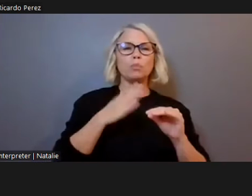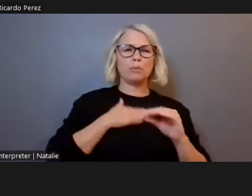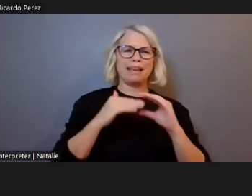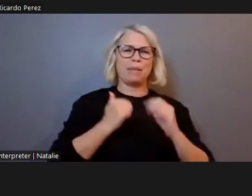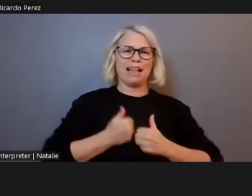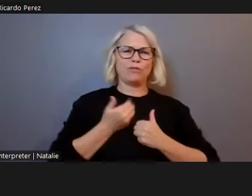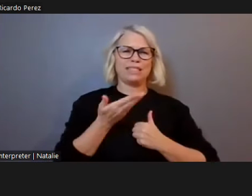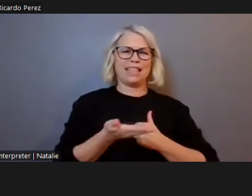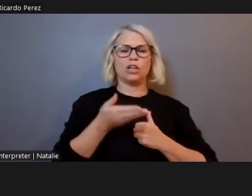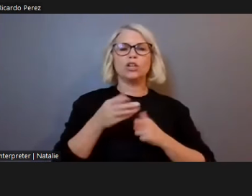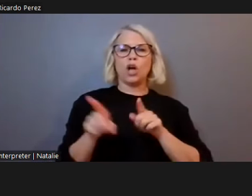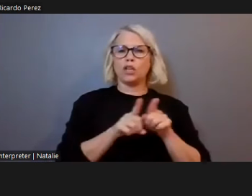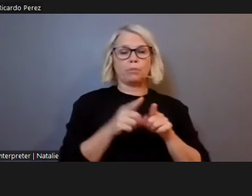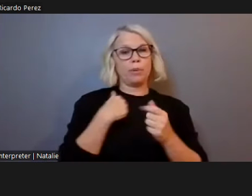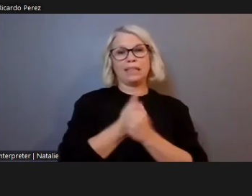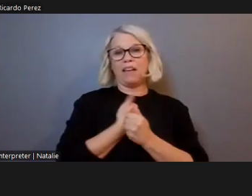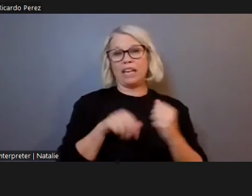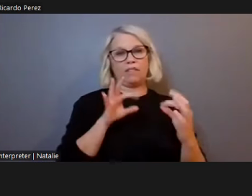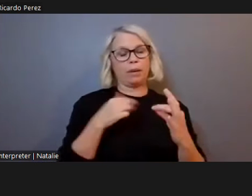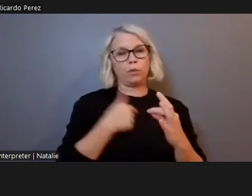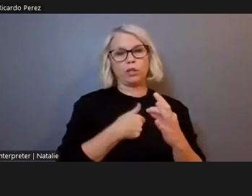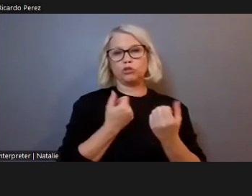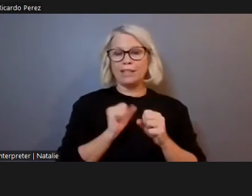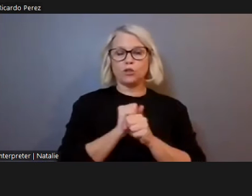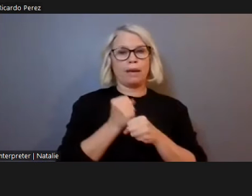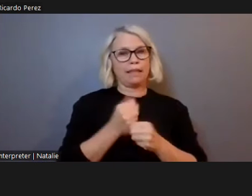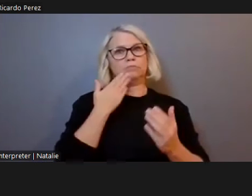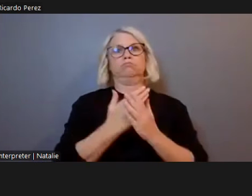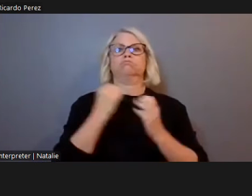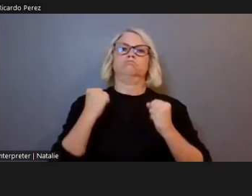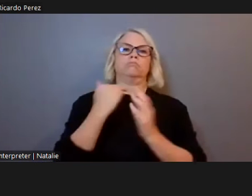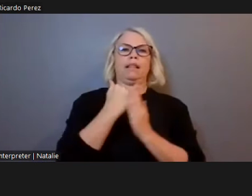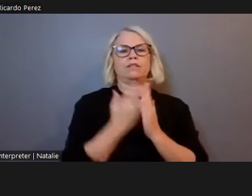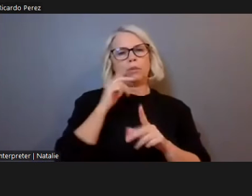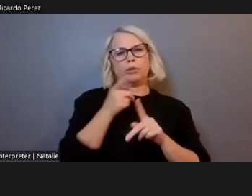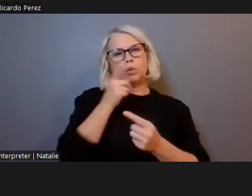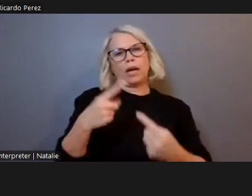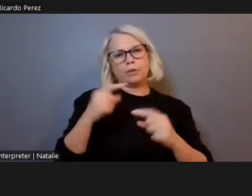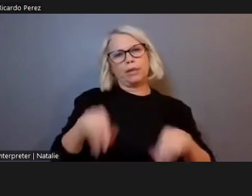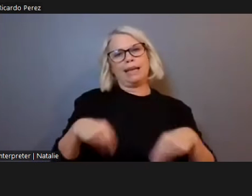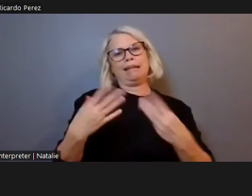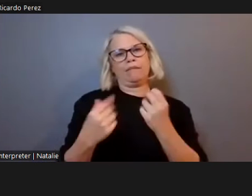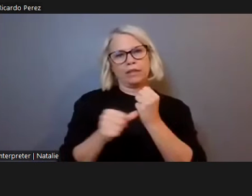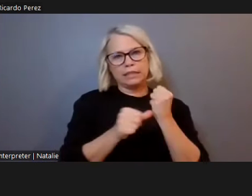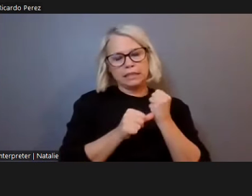We would love any feedback and we are trying to make that robust for folks so we can provide the assistance.